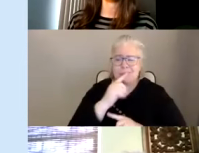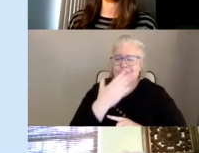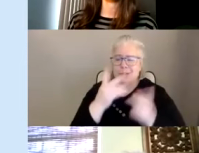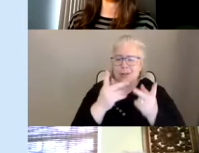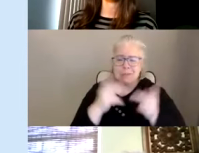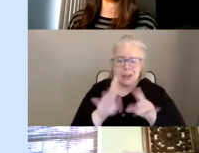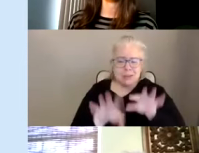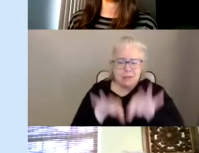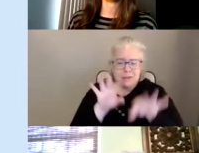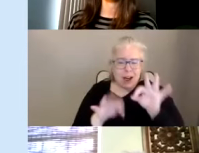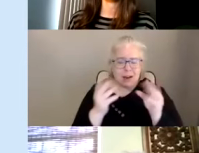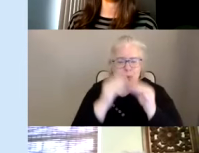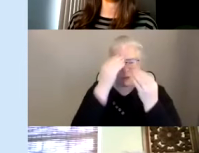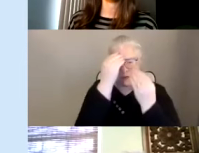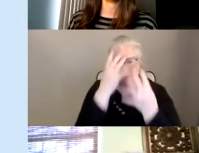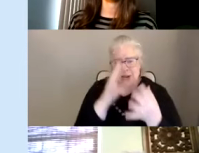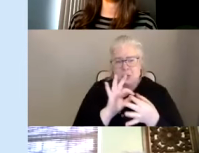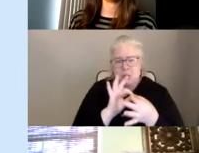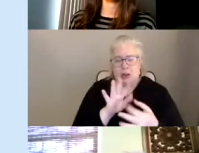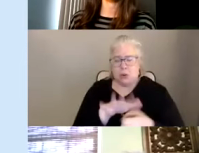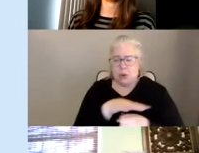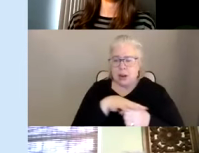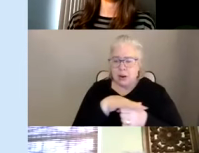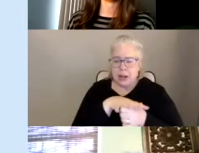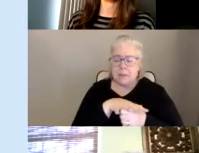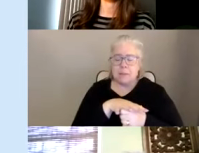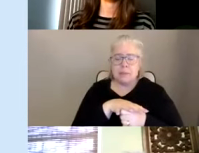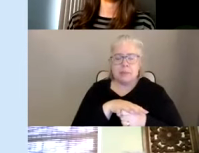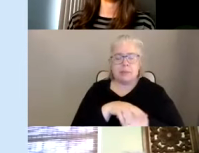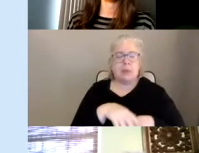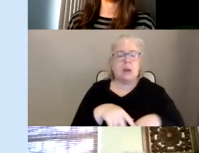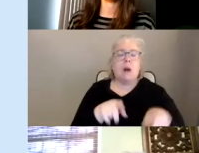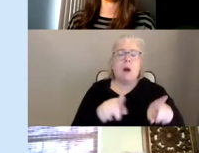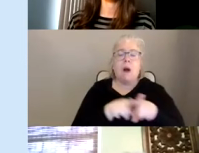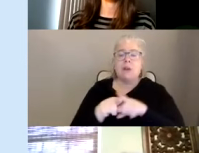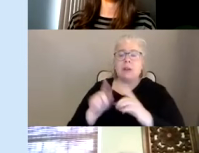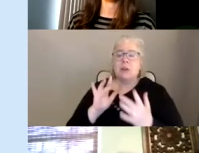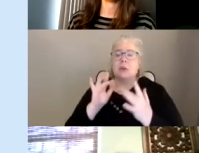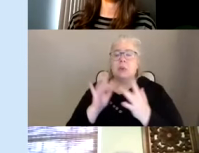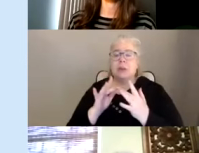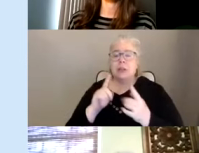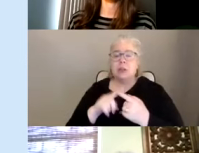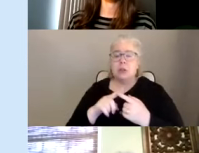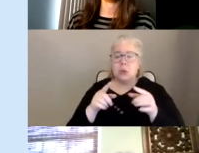to find out what those data demographics are. You can also reach out to language service providers